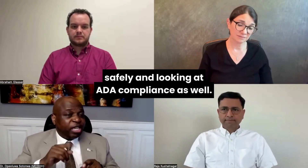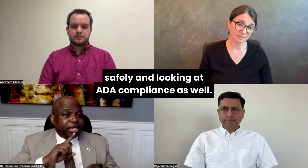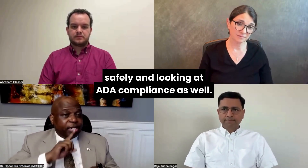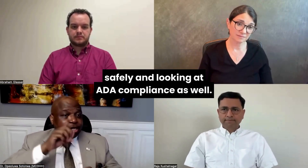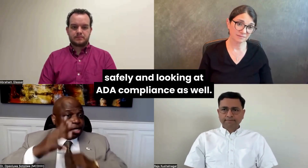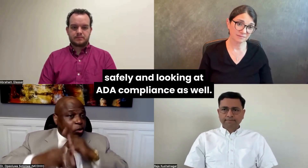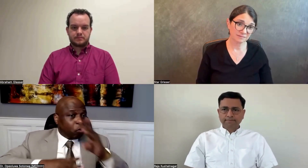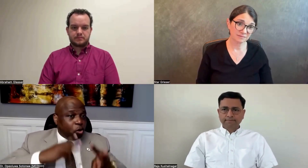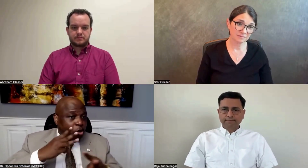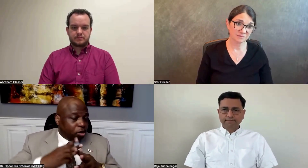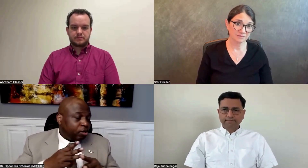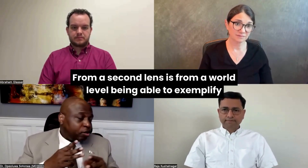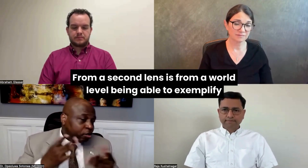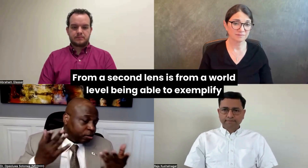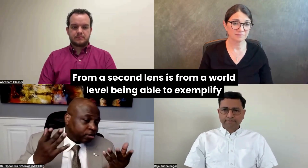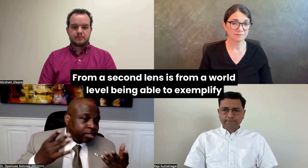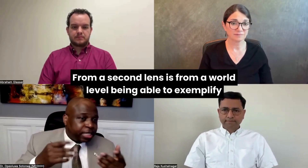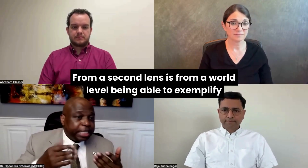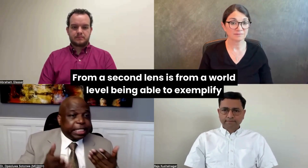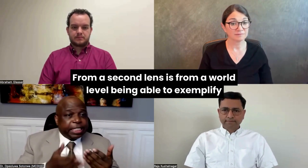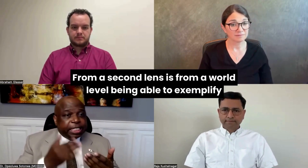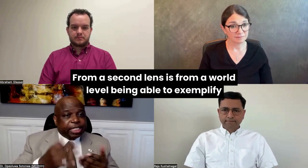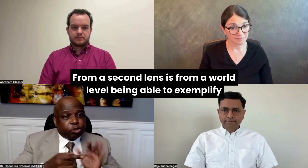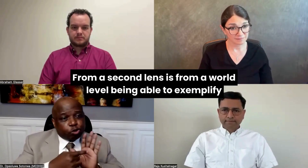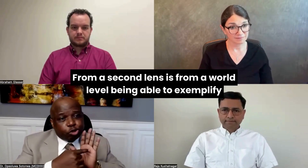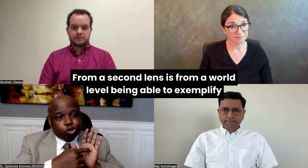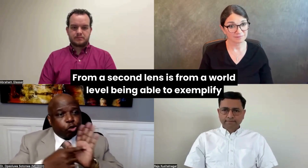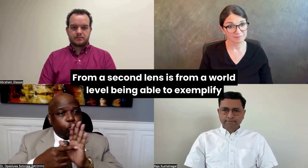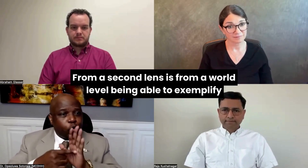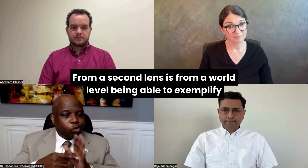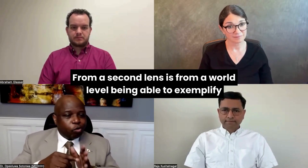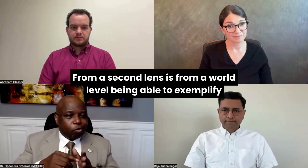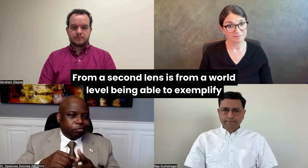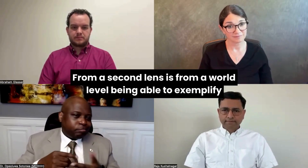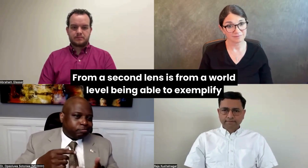From a second lens is from a world level being able to exemplify